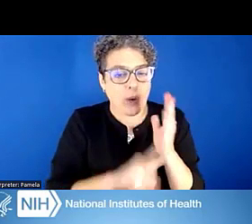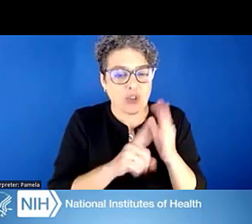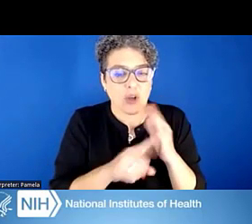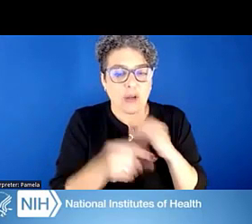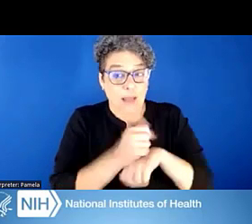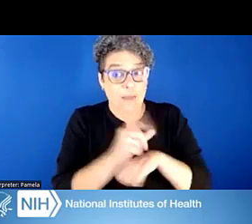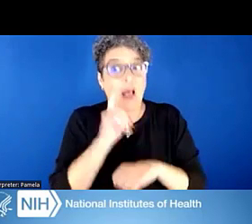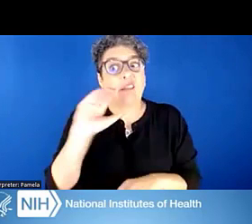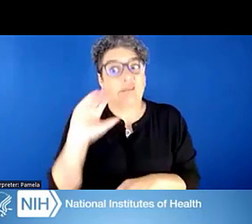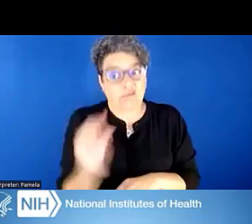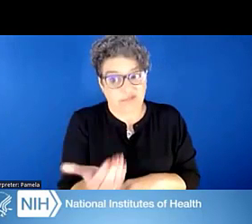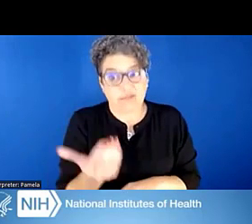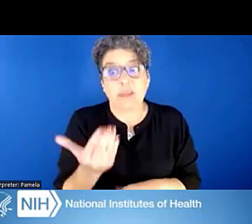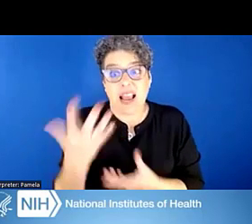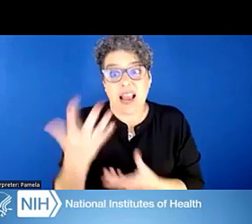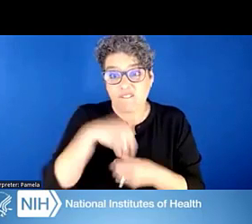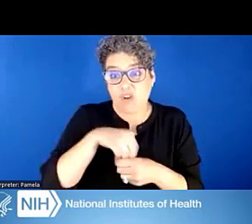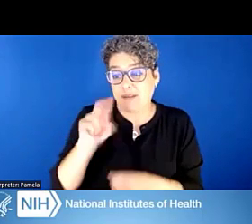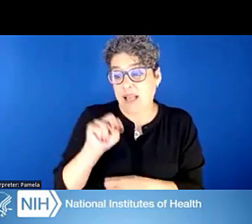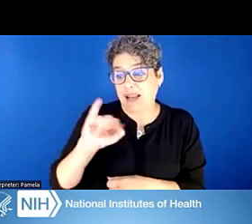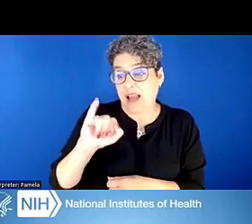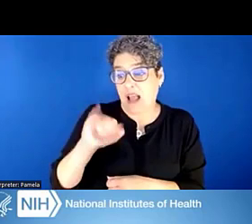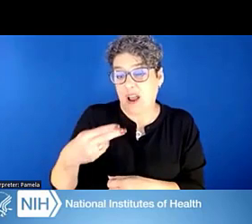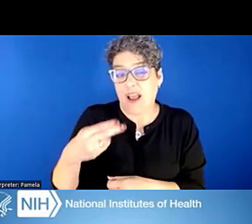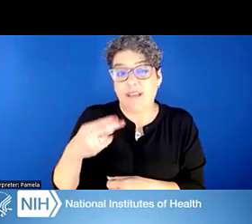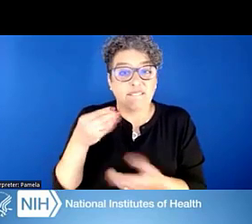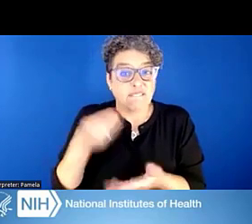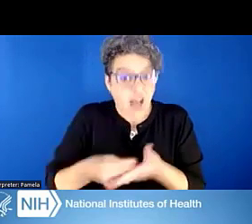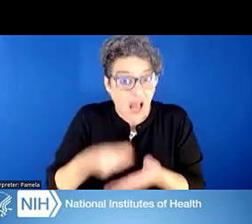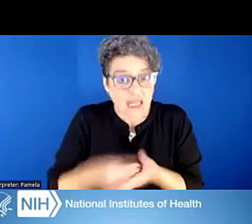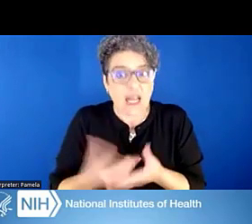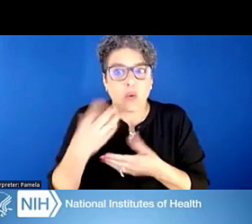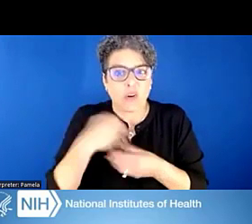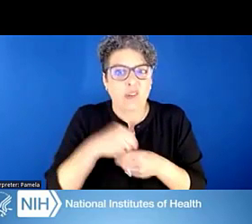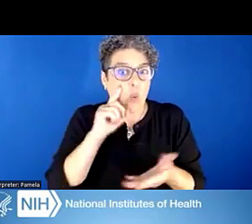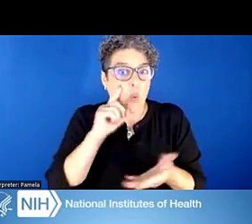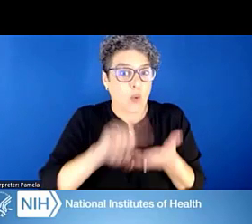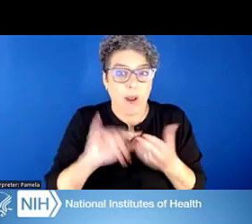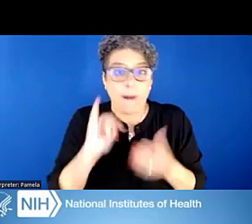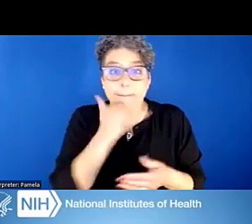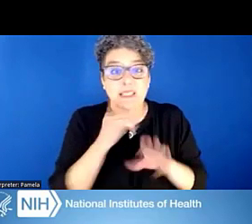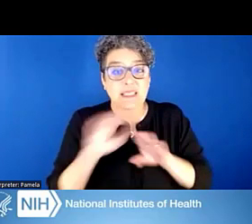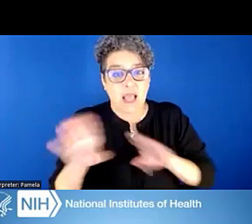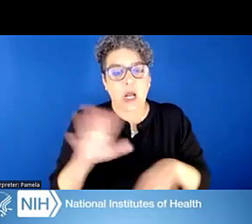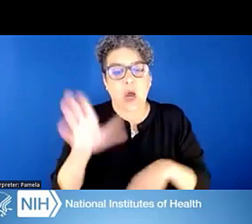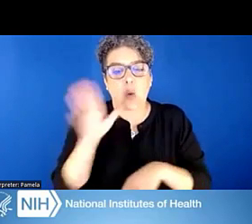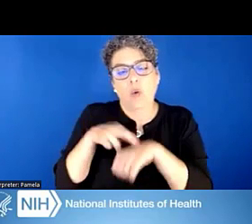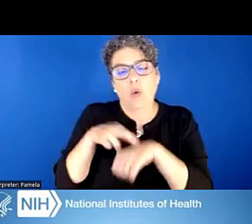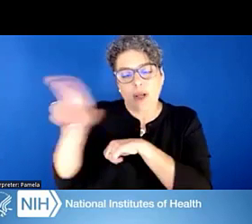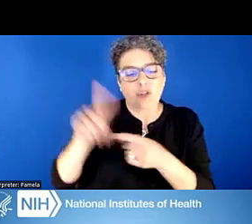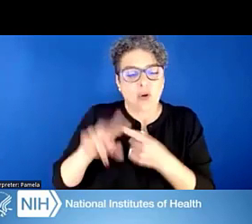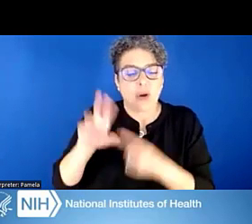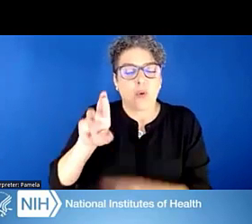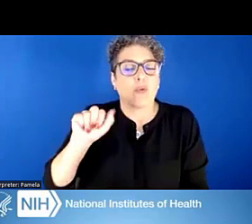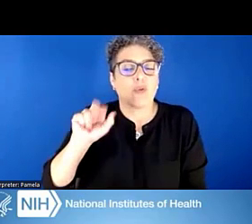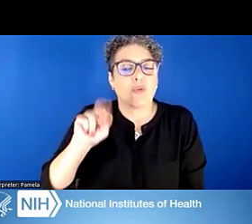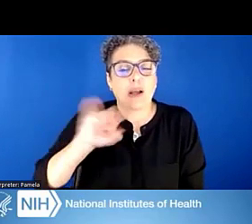involves NIH funding, it's research misconduct, then we'll make a referral over to Ranjini's office so in the Office of Research Integrity.